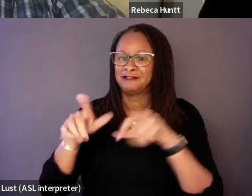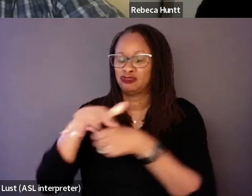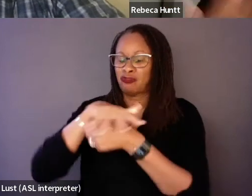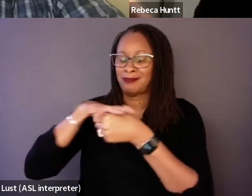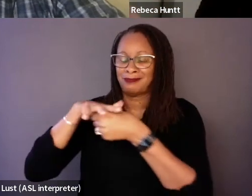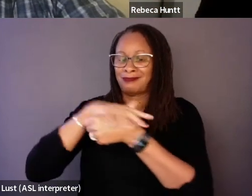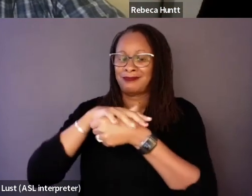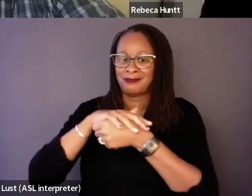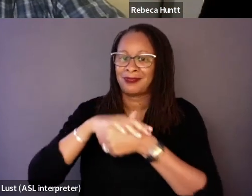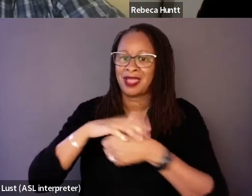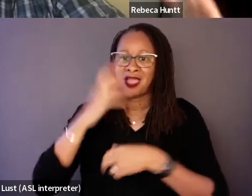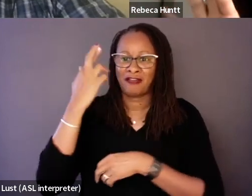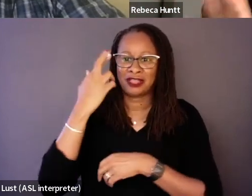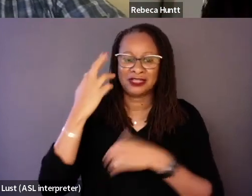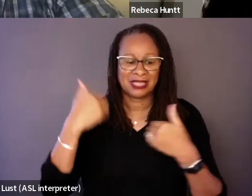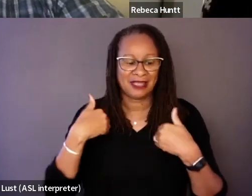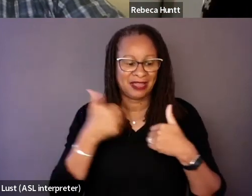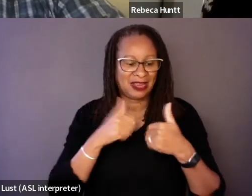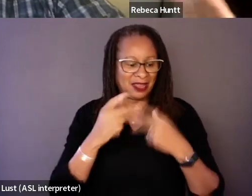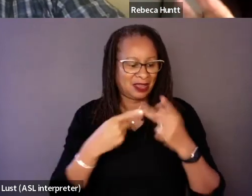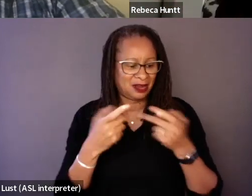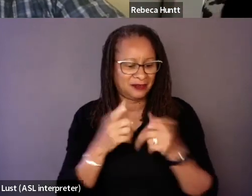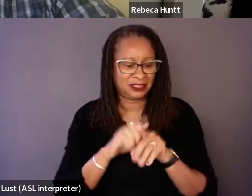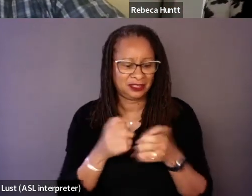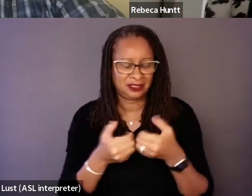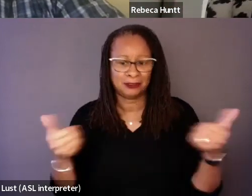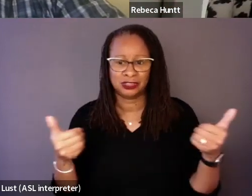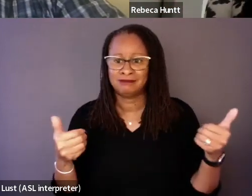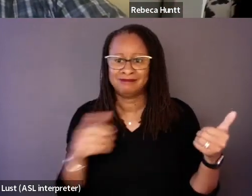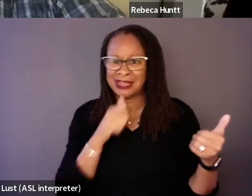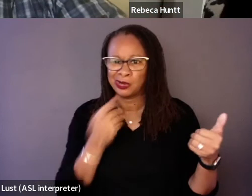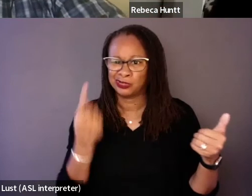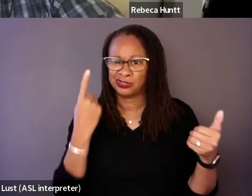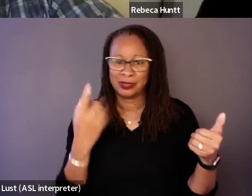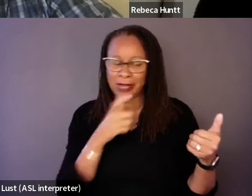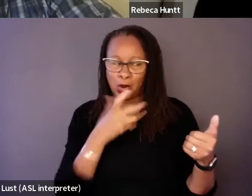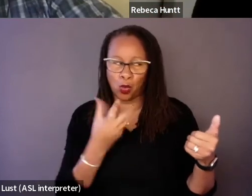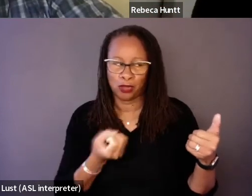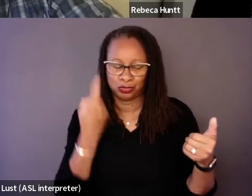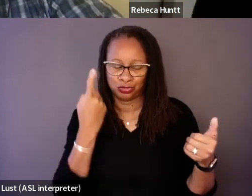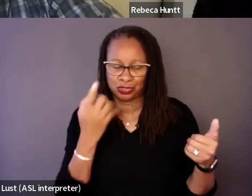kind of separation. And I don't really understand it and don't want to kind of.